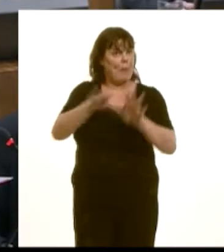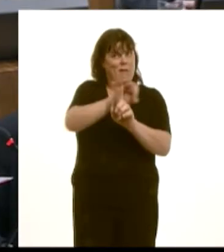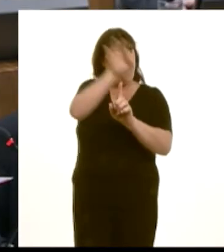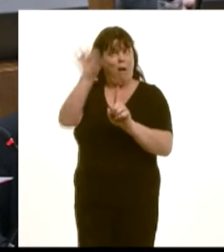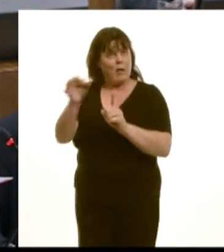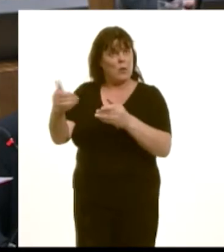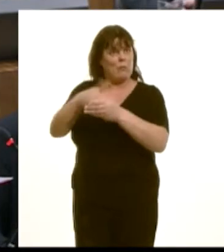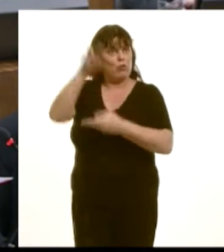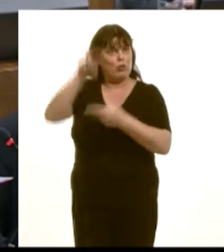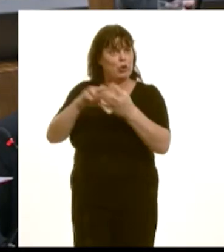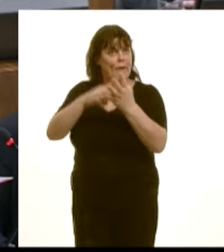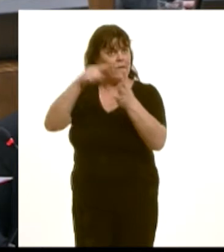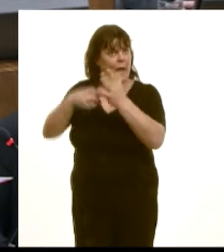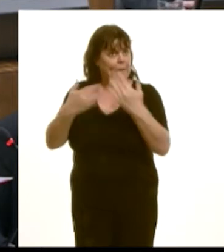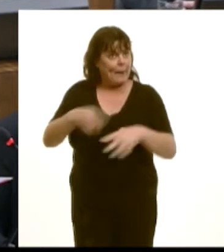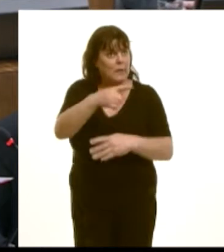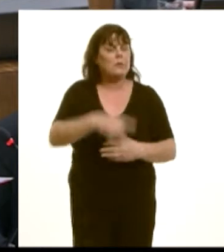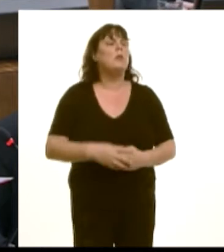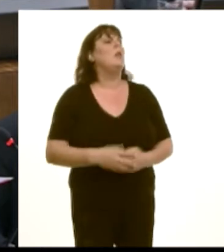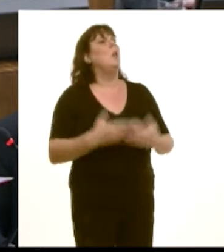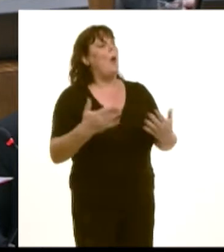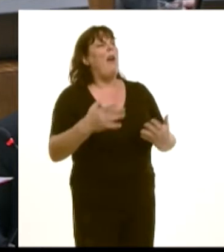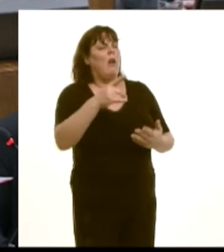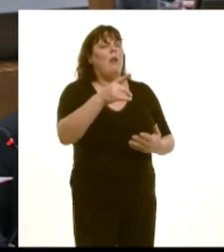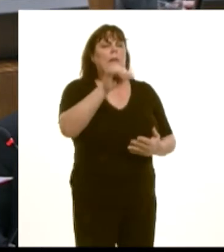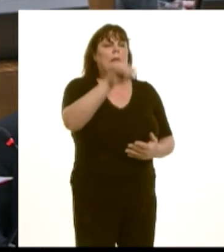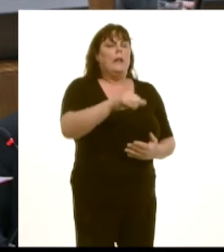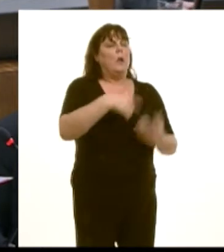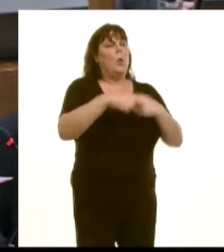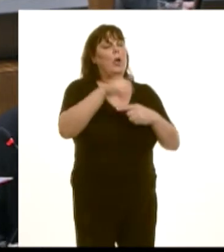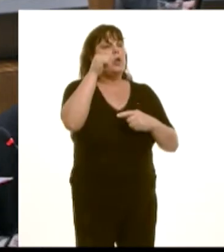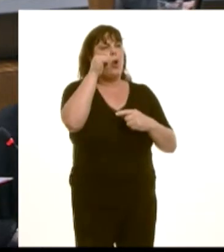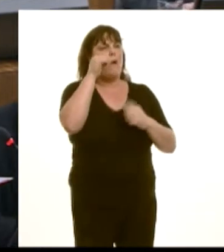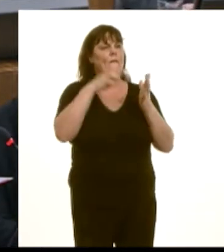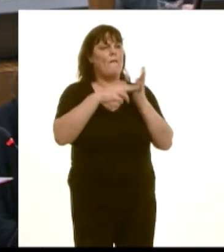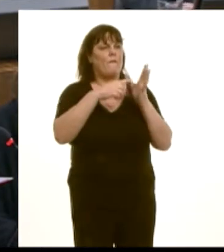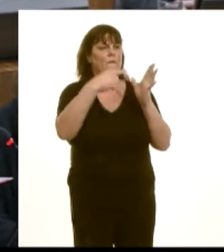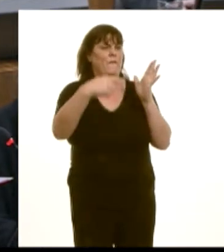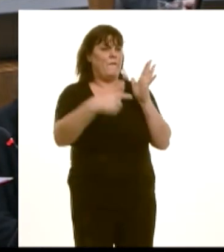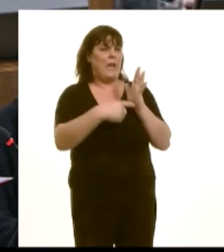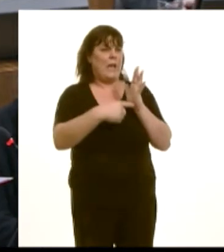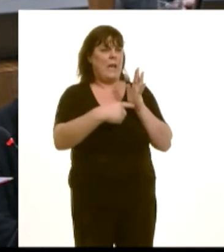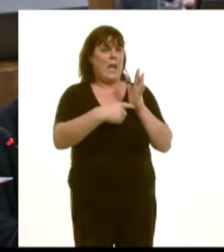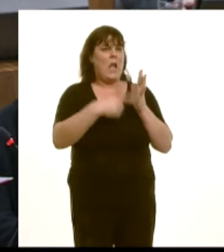of that. In general, VAT is not an entirely fair tax, bearing in mind that those who earn